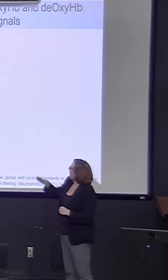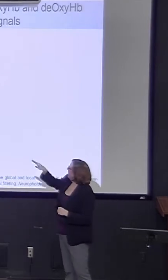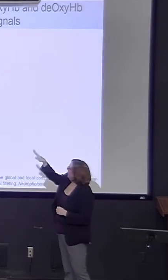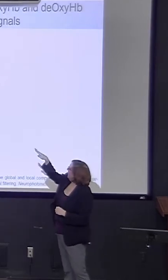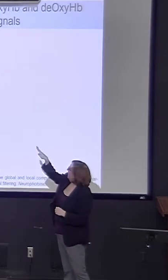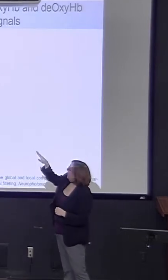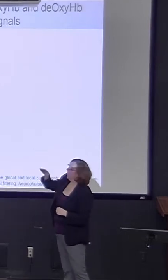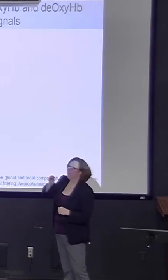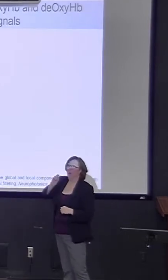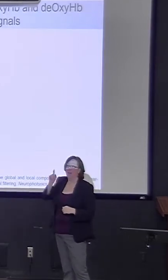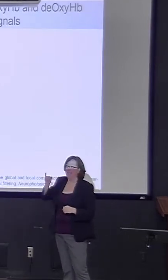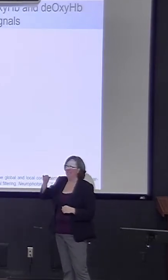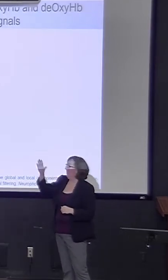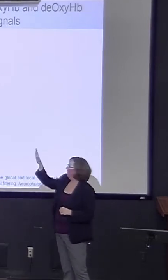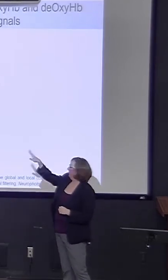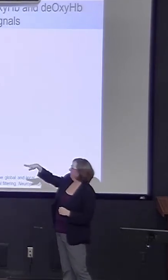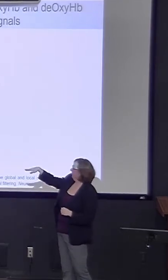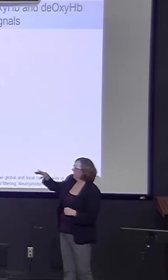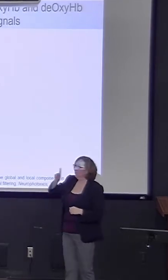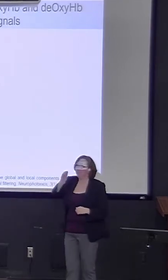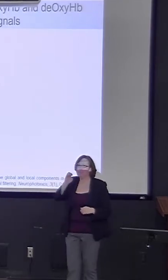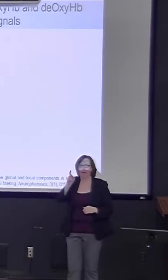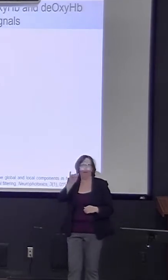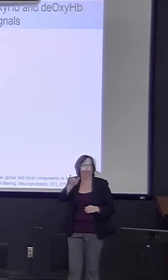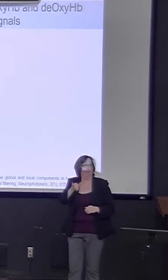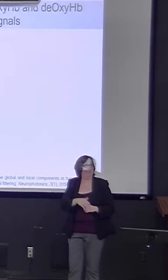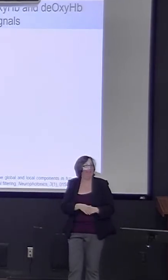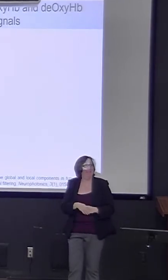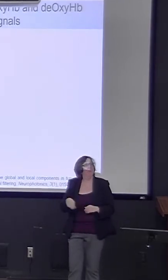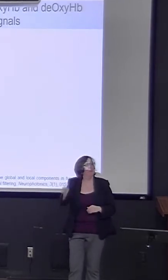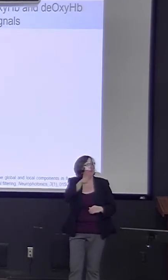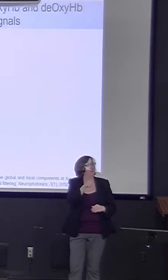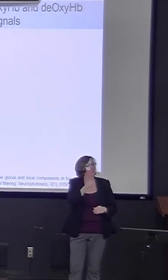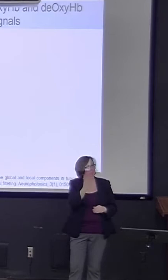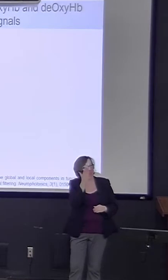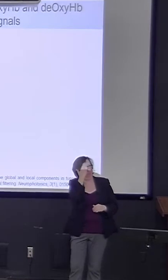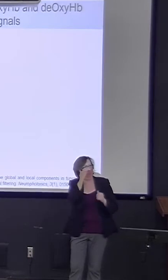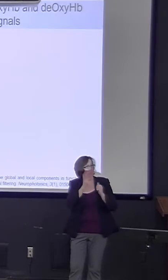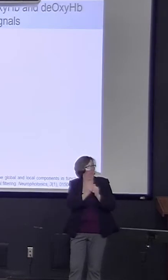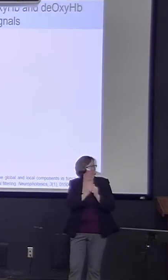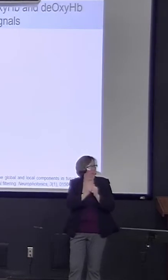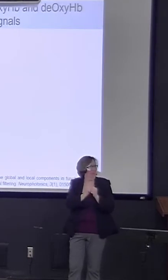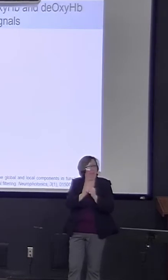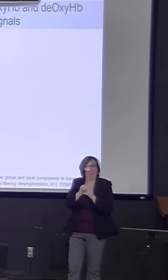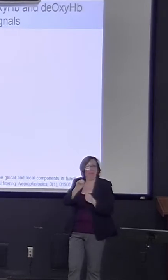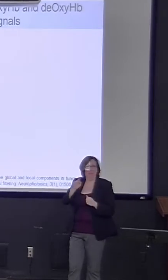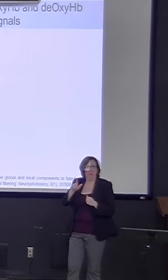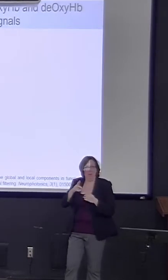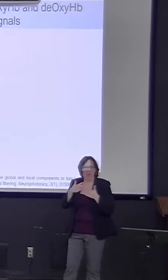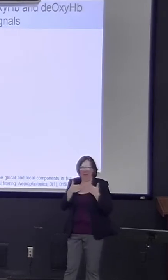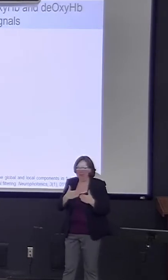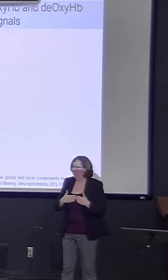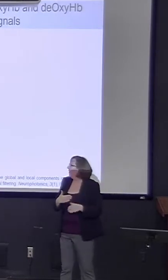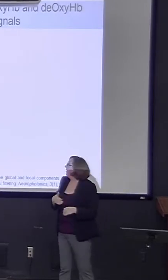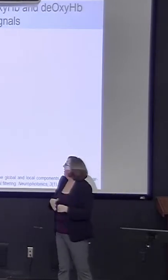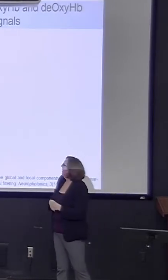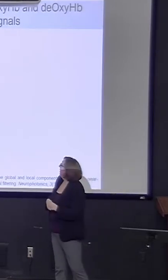for those of you who know neuroanatomy know perfectly well that this is the left side motor cortex, so in right side finger thumb tapping,